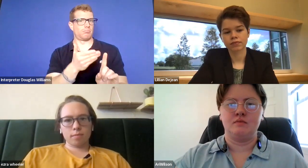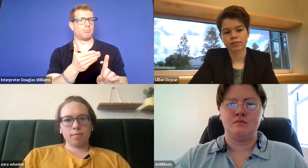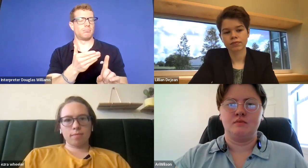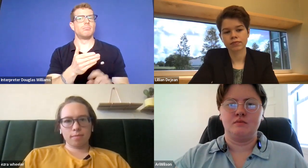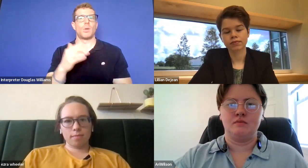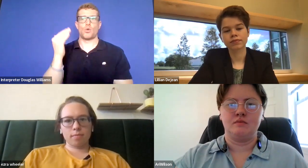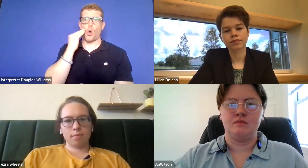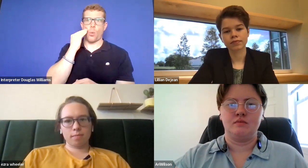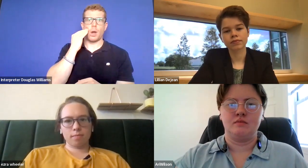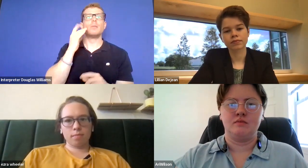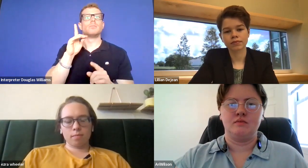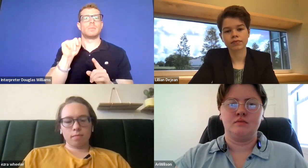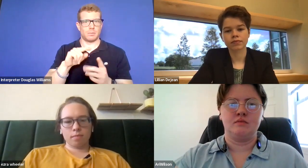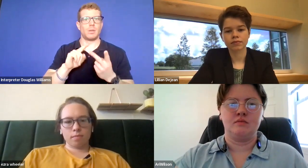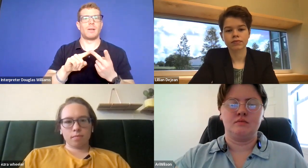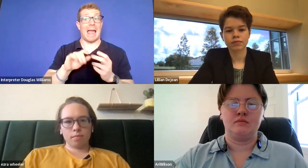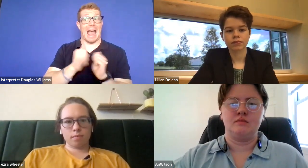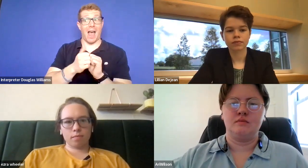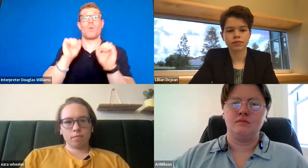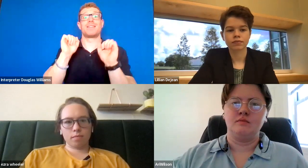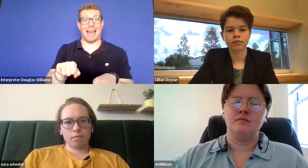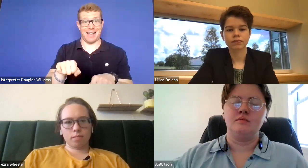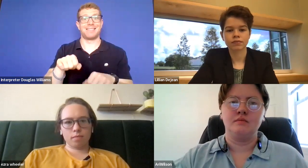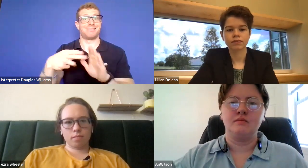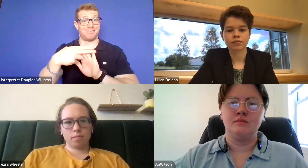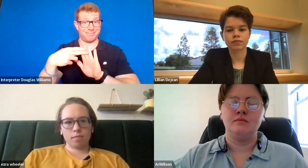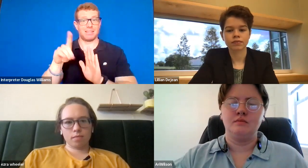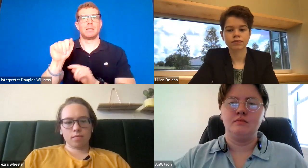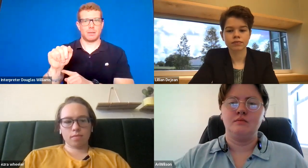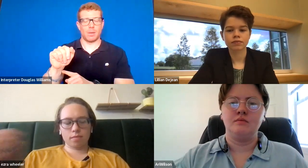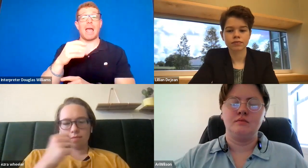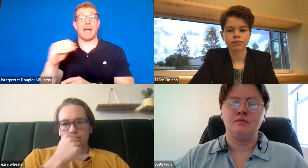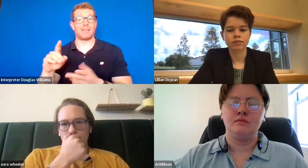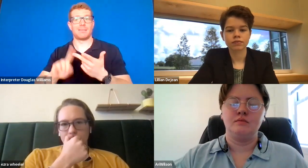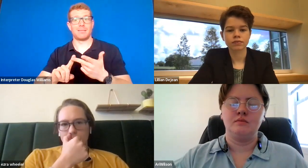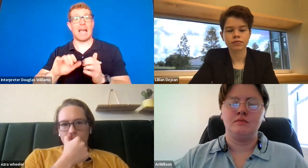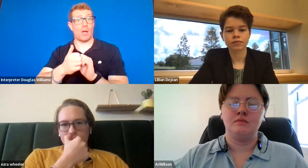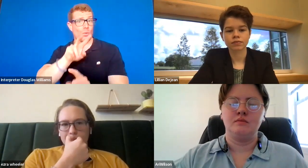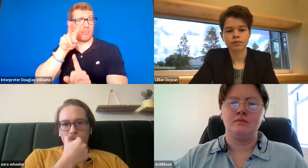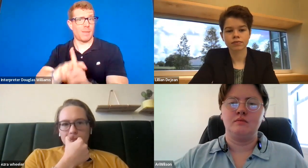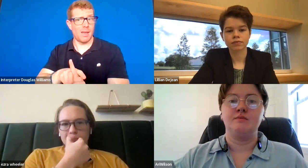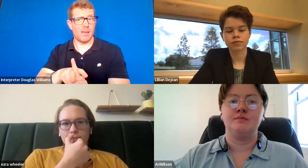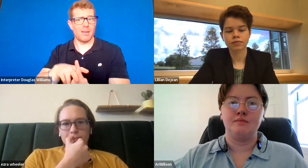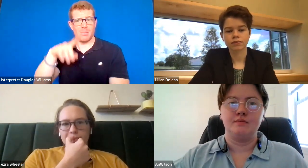And then knowing how to apply it. if you will, because it does stigma on Hiv.